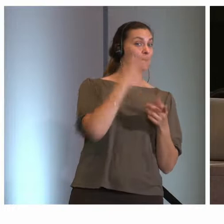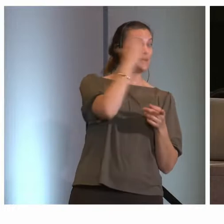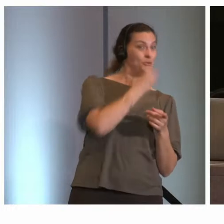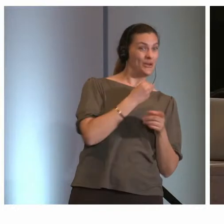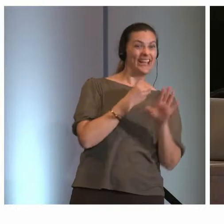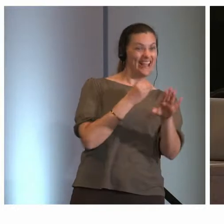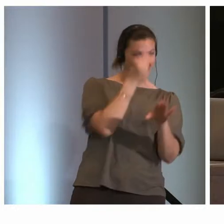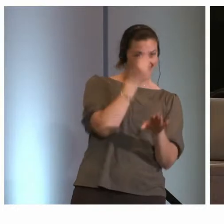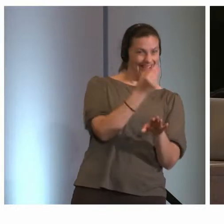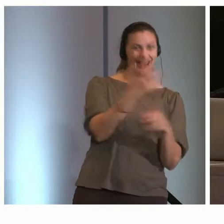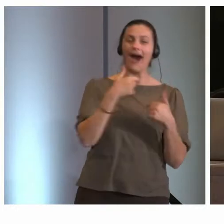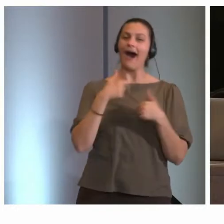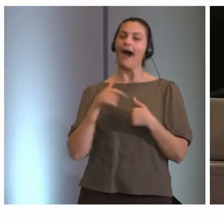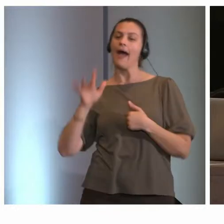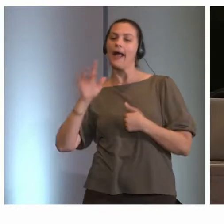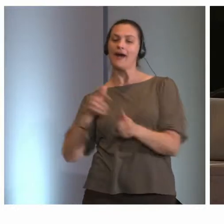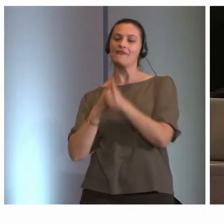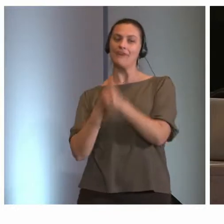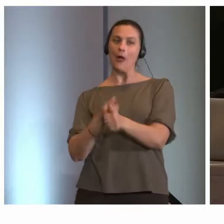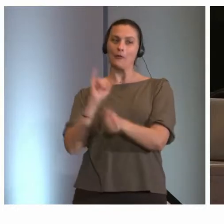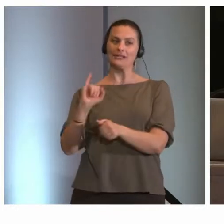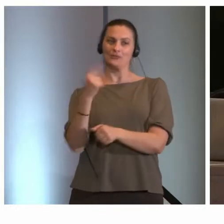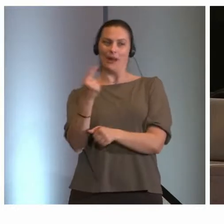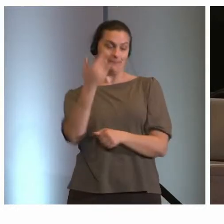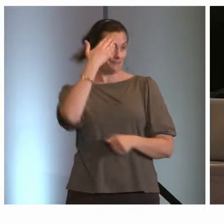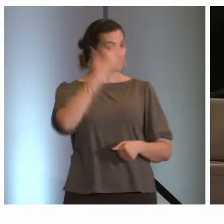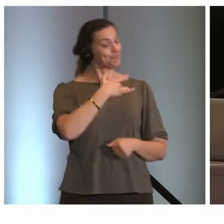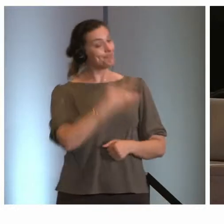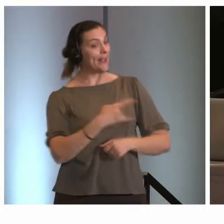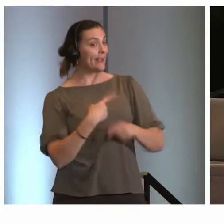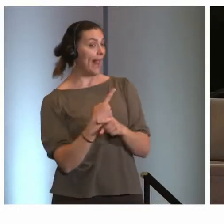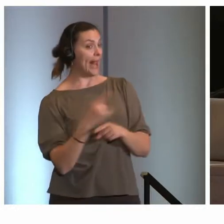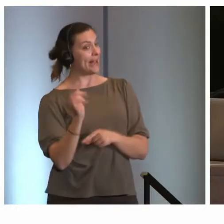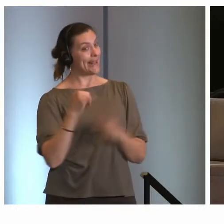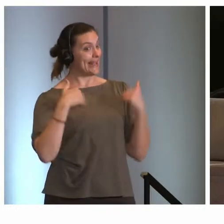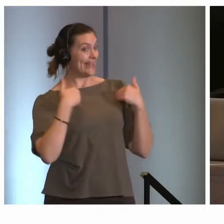answer to your beauty question, I follow a -- on Instagram,